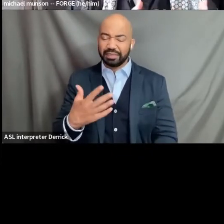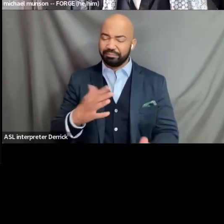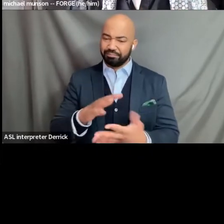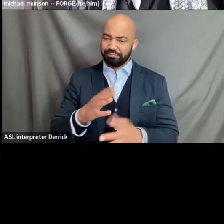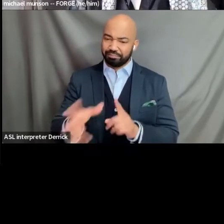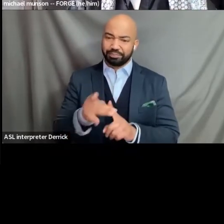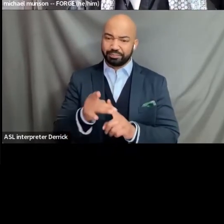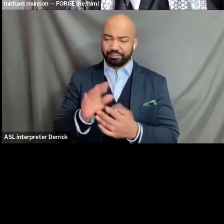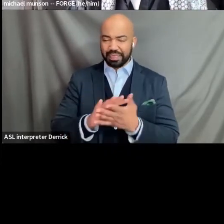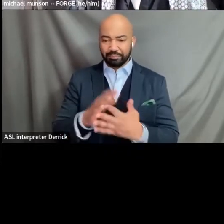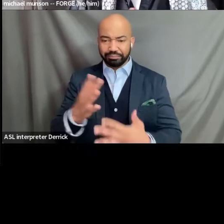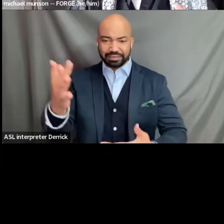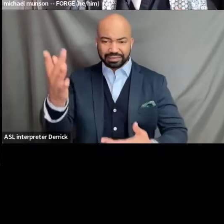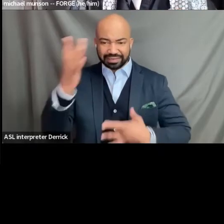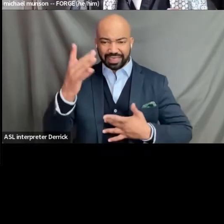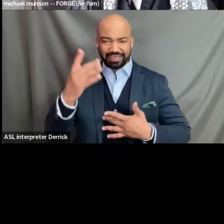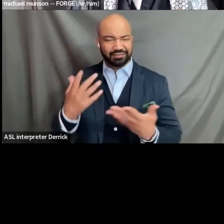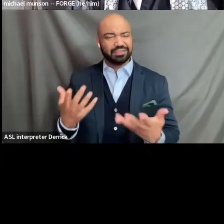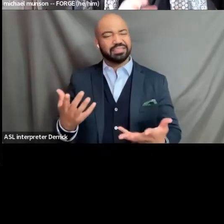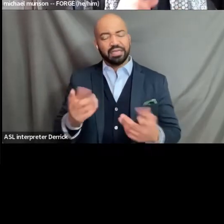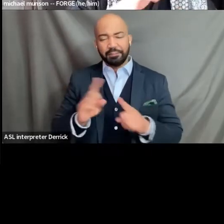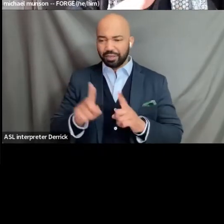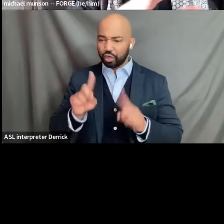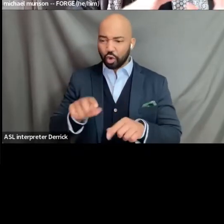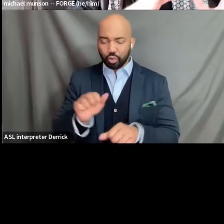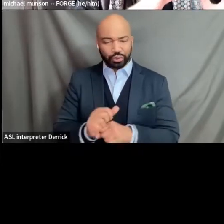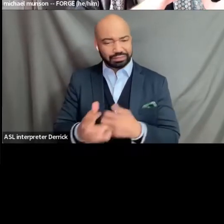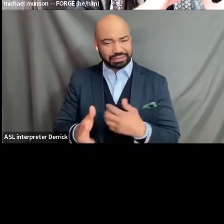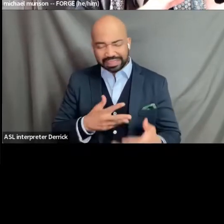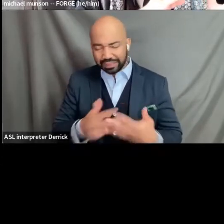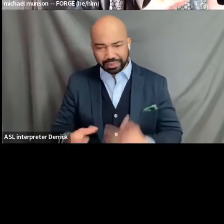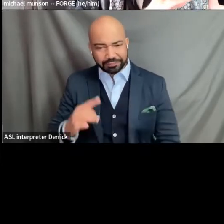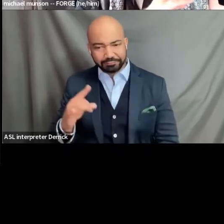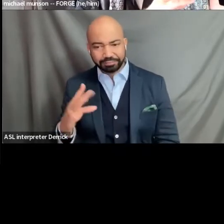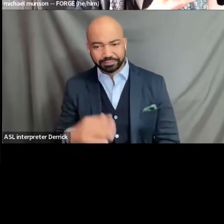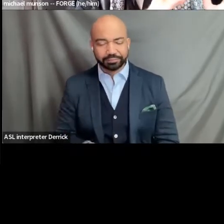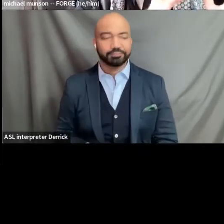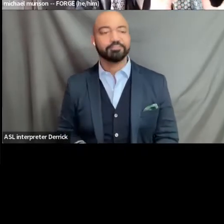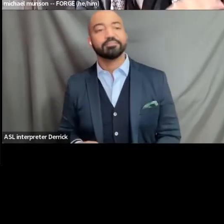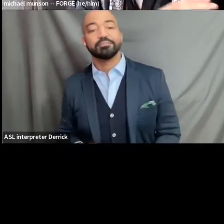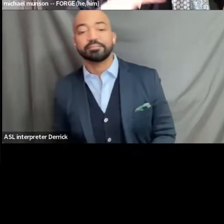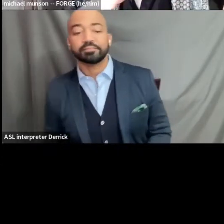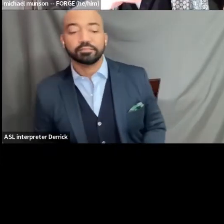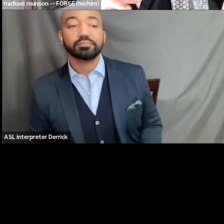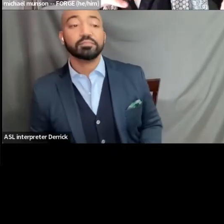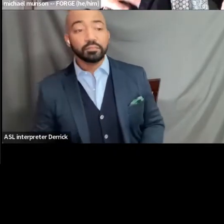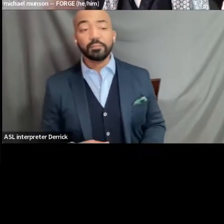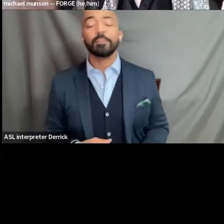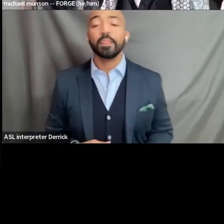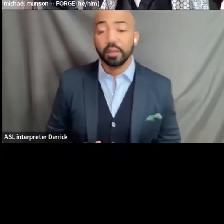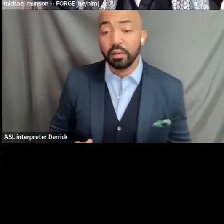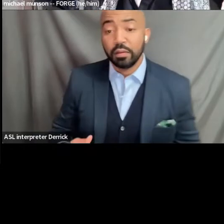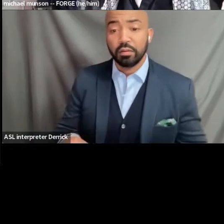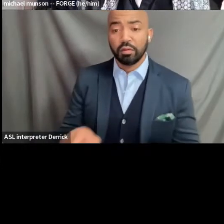We know a lot of things about what happens in terms of this kind of, we could look at the school and the prison pipeline.